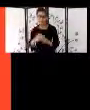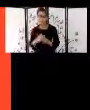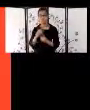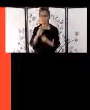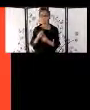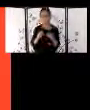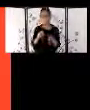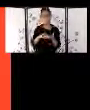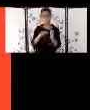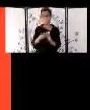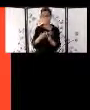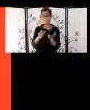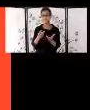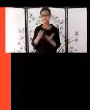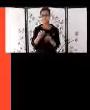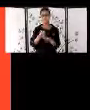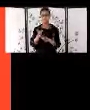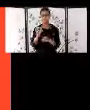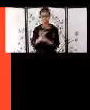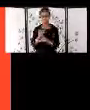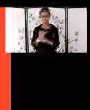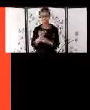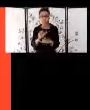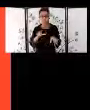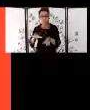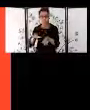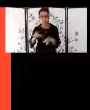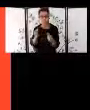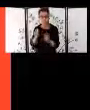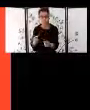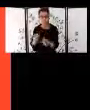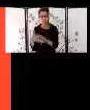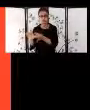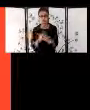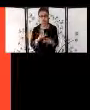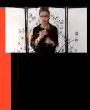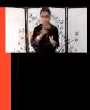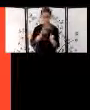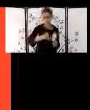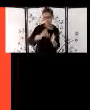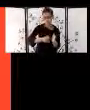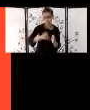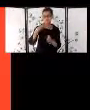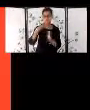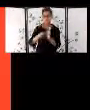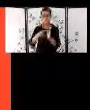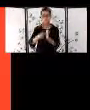to your artistic practice, such as marketing, promotion, web development, documentation,